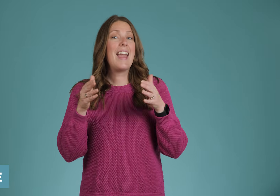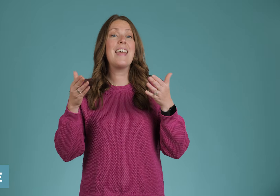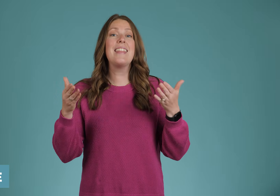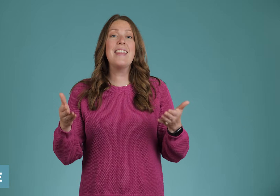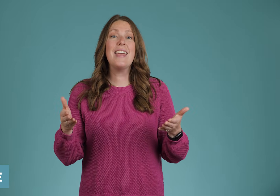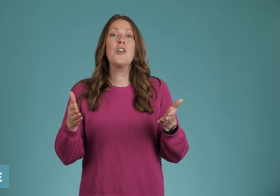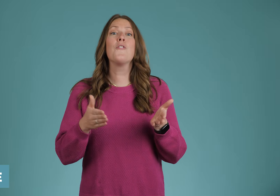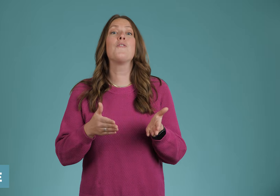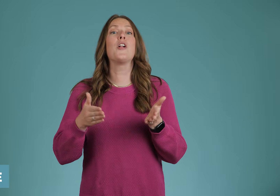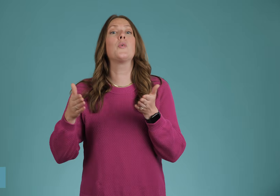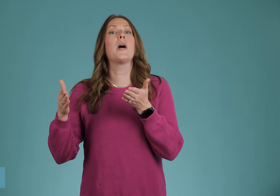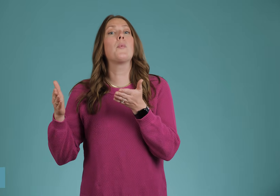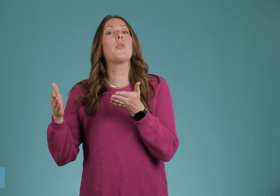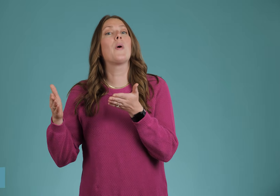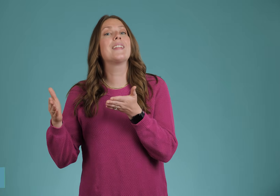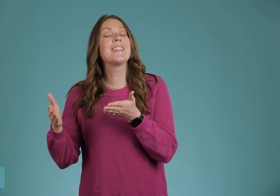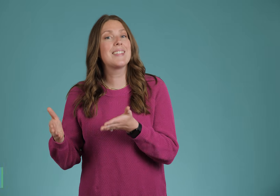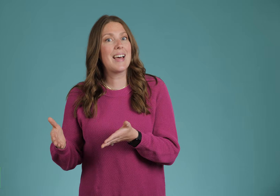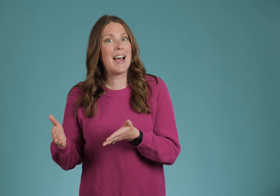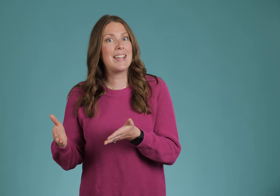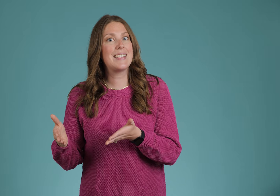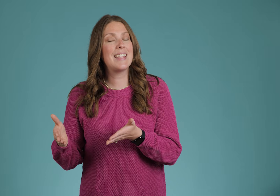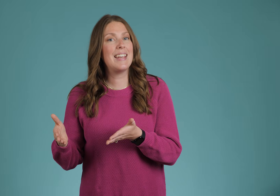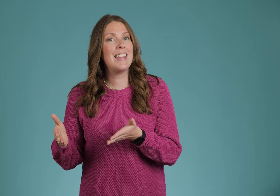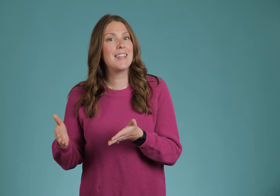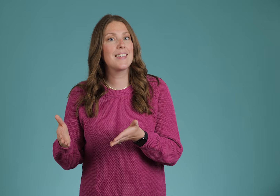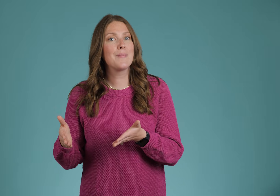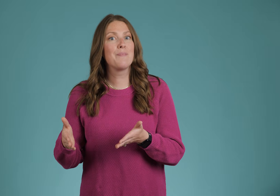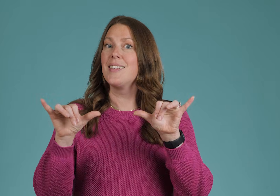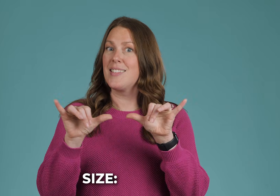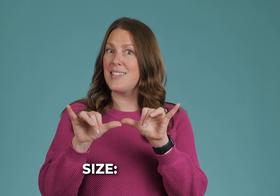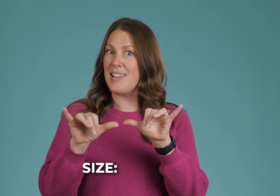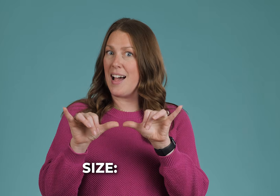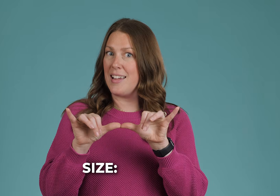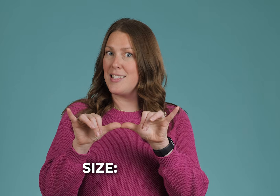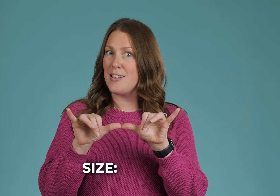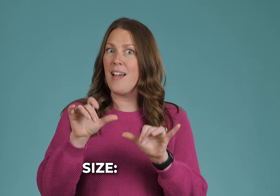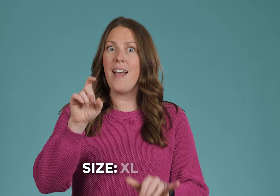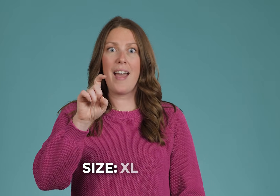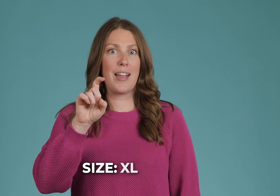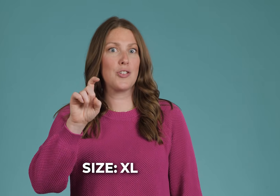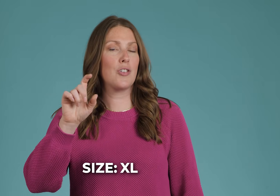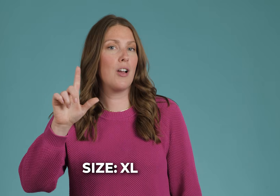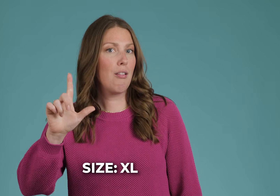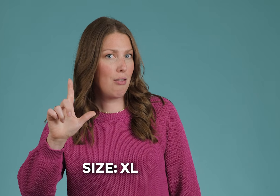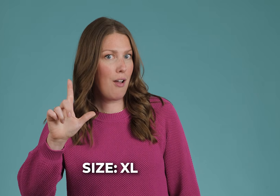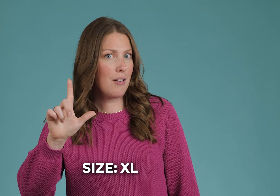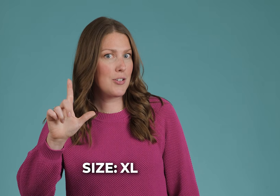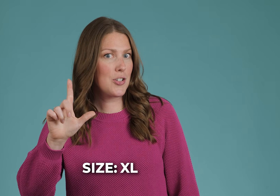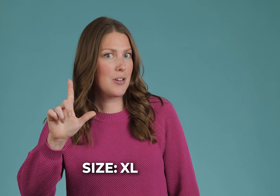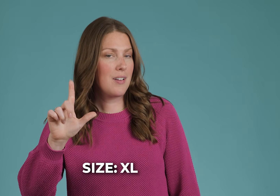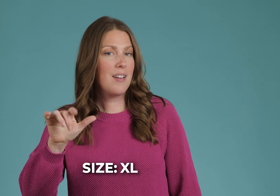and then follow it up with what size it is. Size extra large.